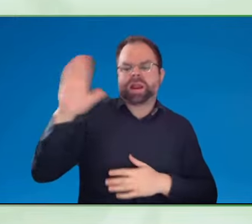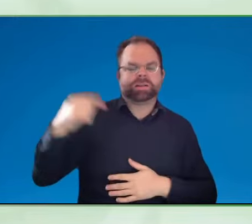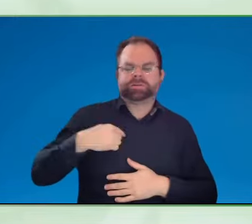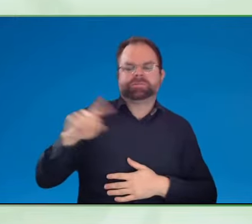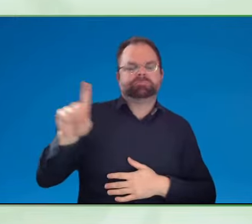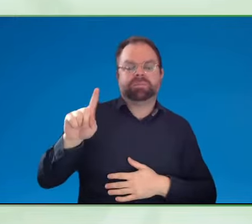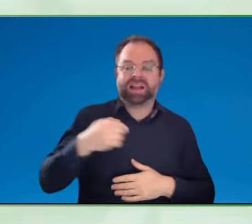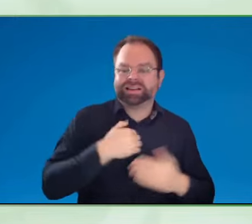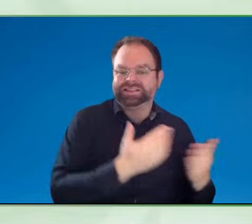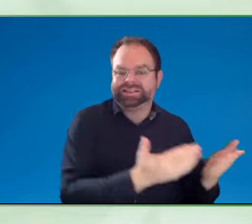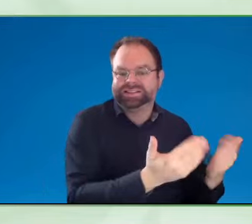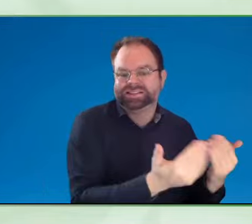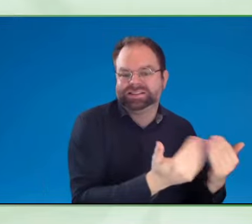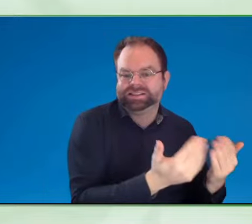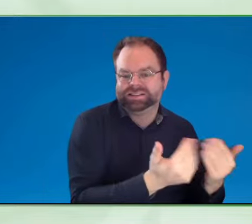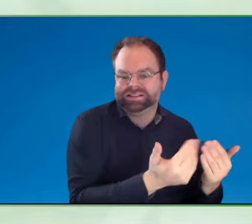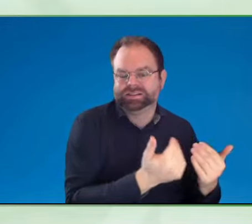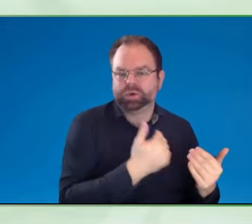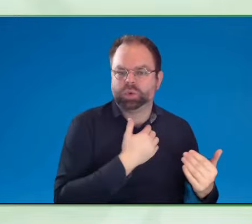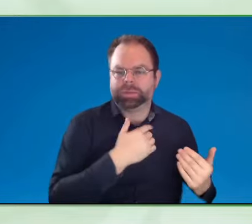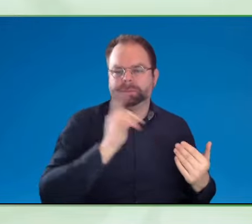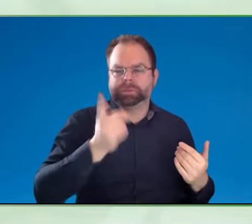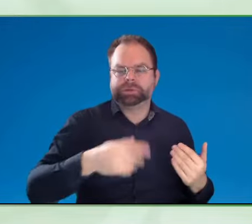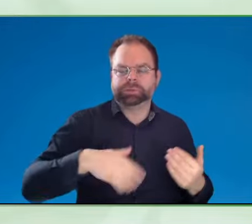27 public libraries. It does not stop there.